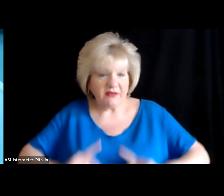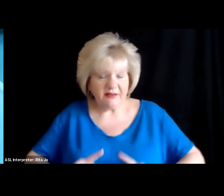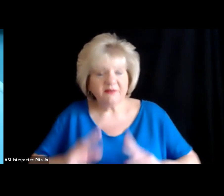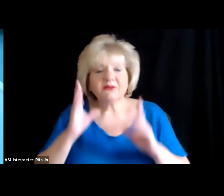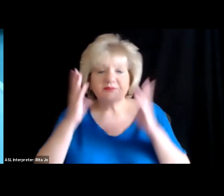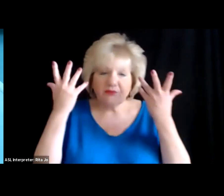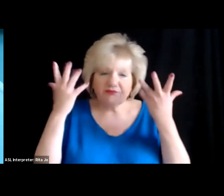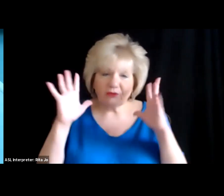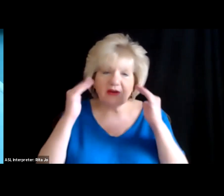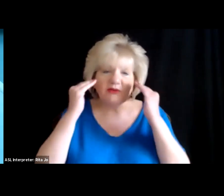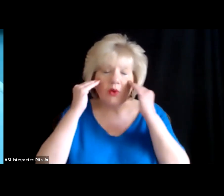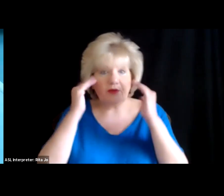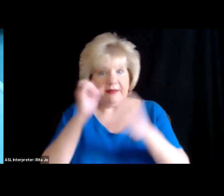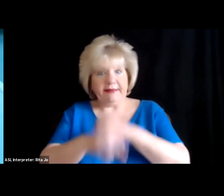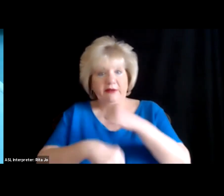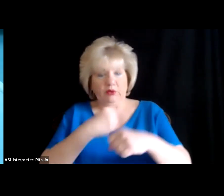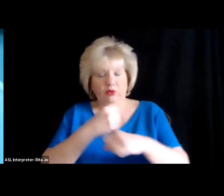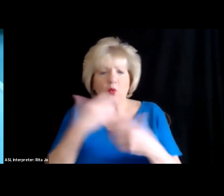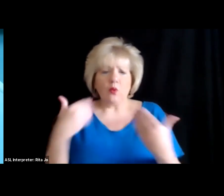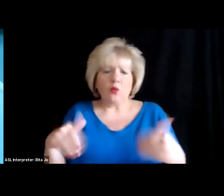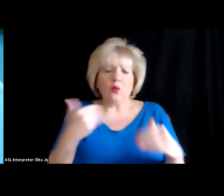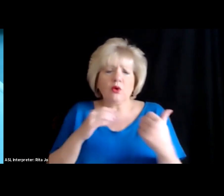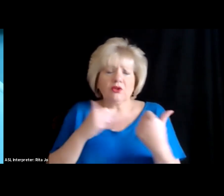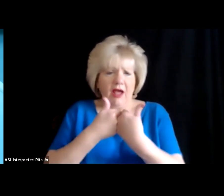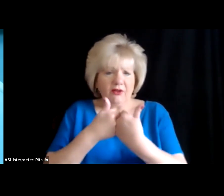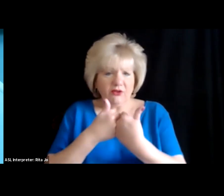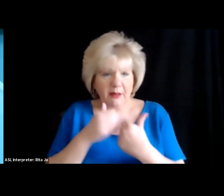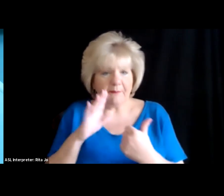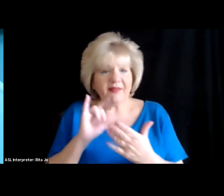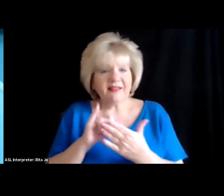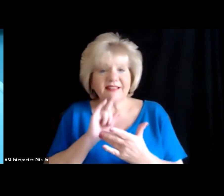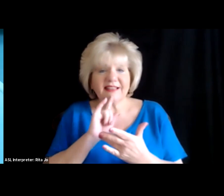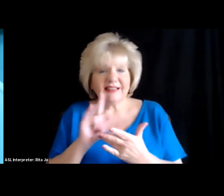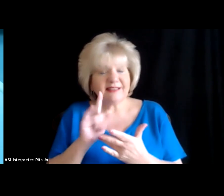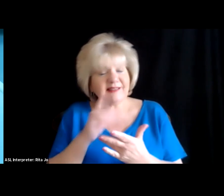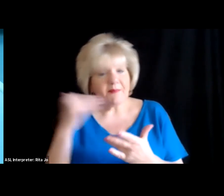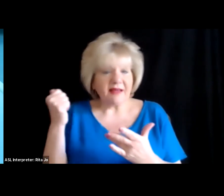challenging year. But this is the next best thing. So I am